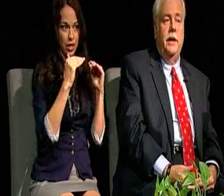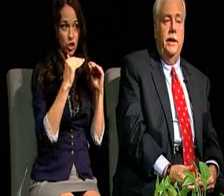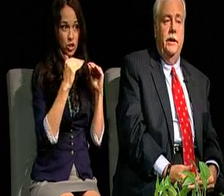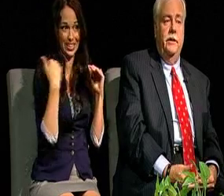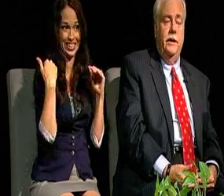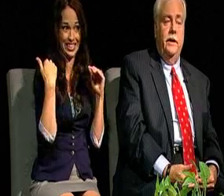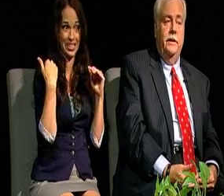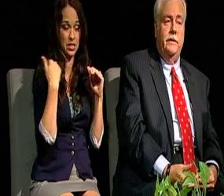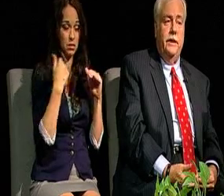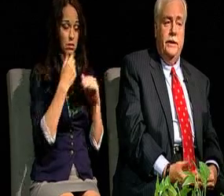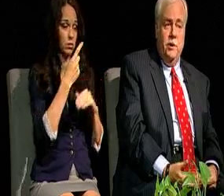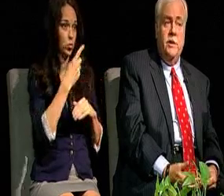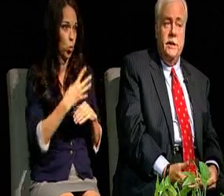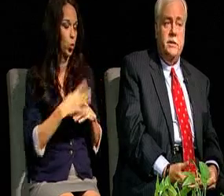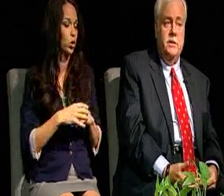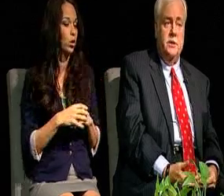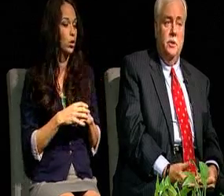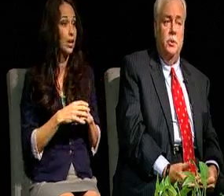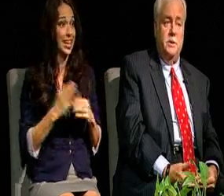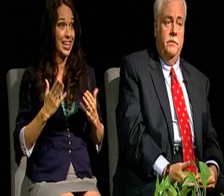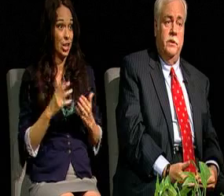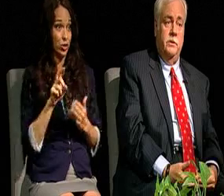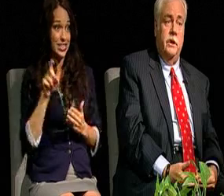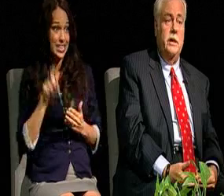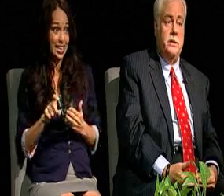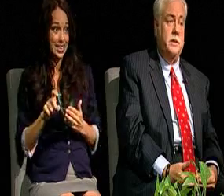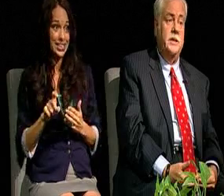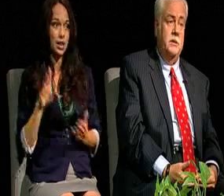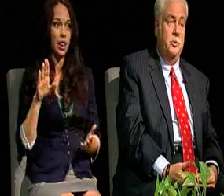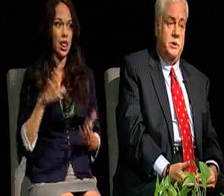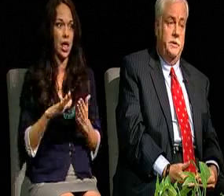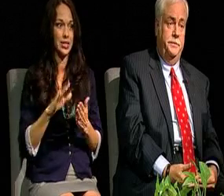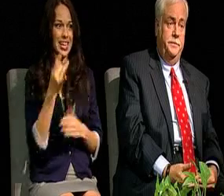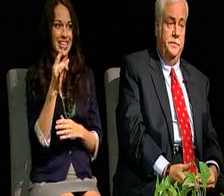and here in Texas the number was even less, it's 18%.